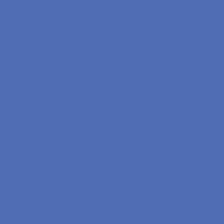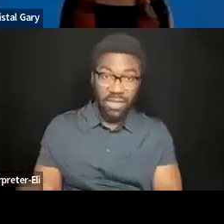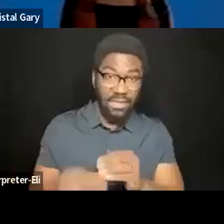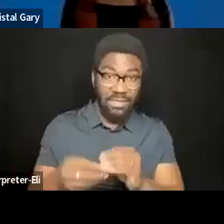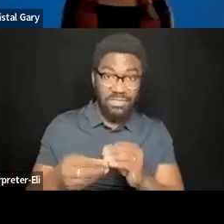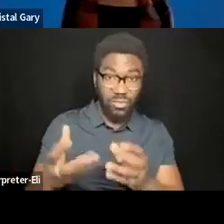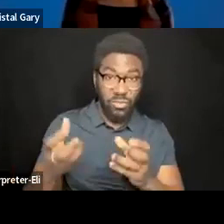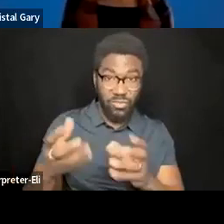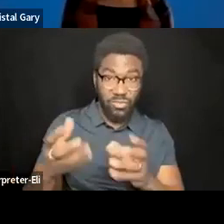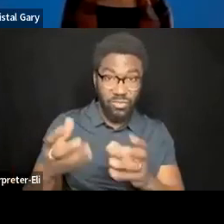Any other questions?